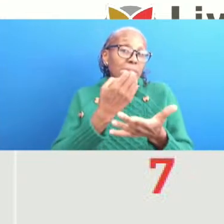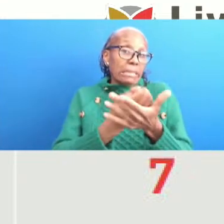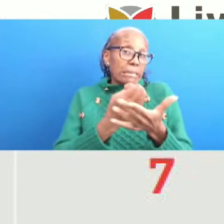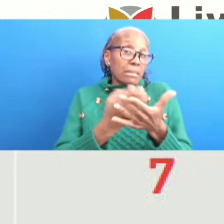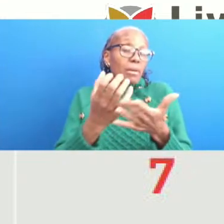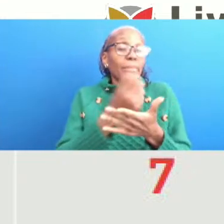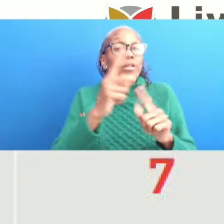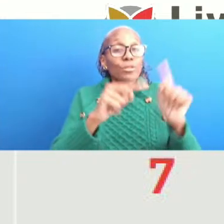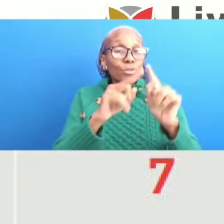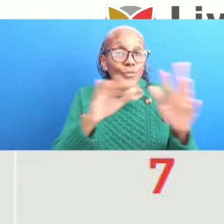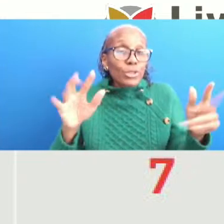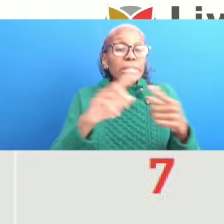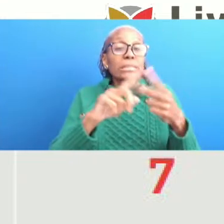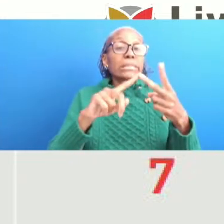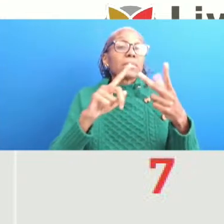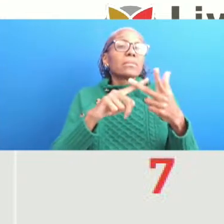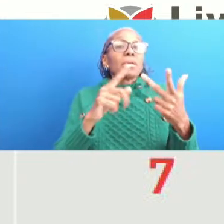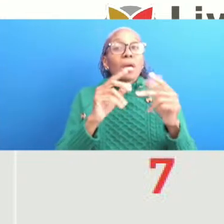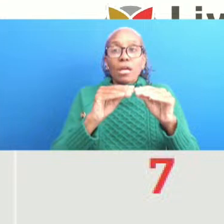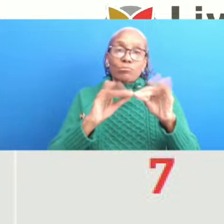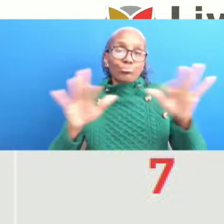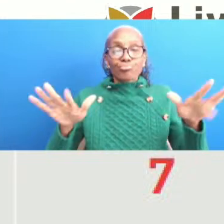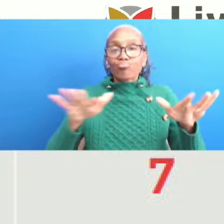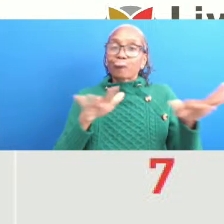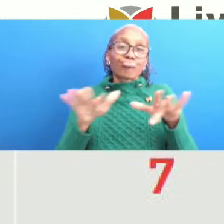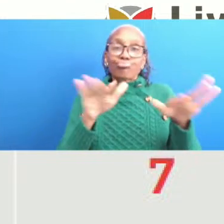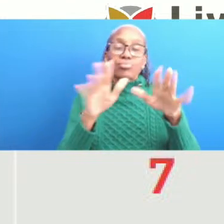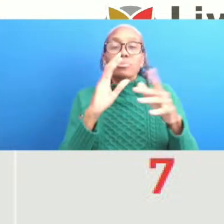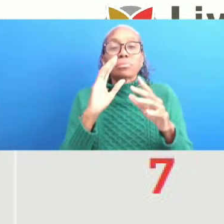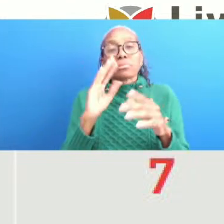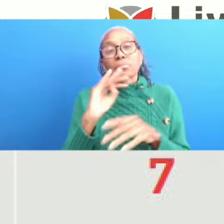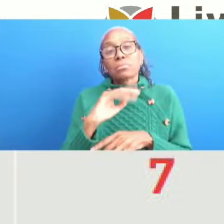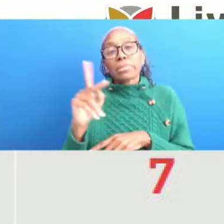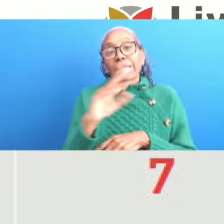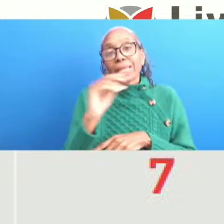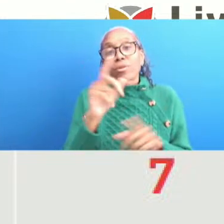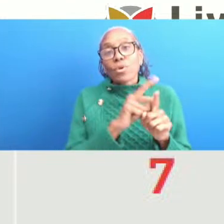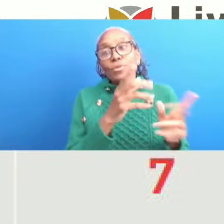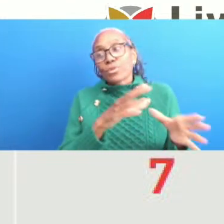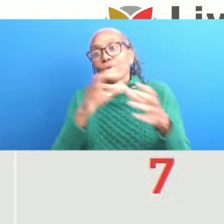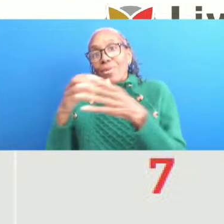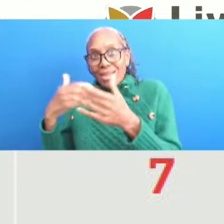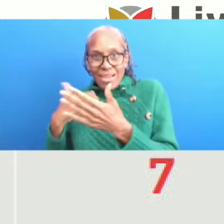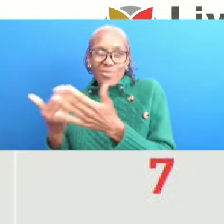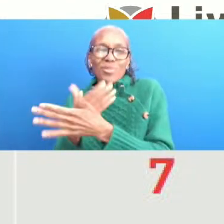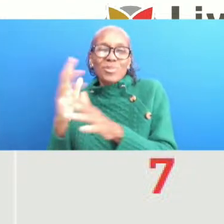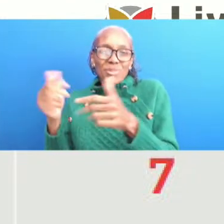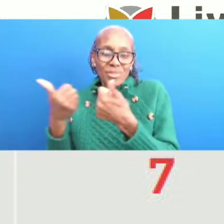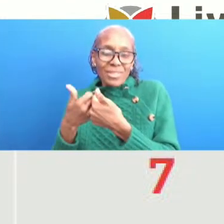COMMUNITY GROWS IT IS OBVIOUSLY GREAT FOR US BOTH ECONOMICALLY